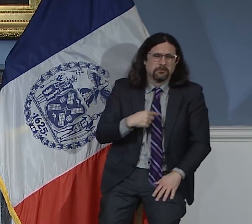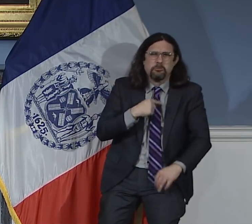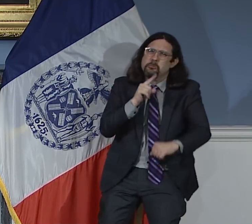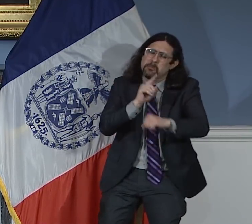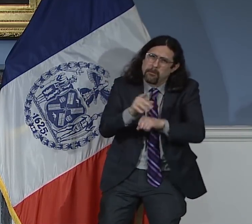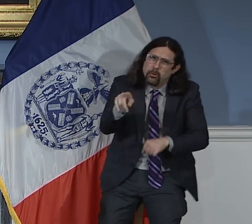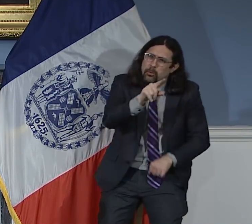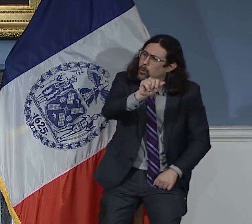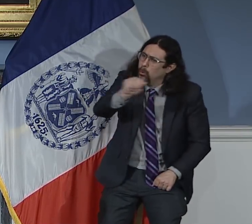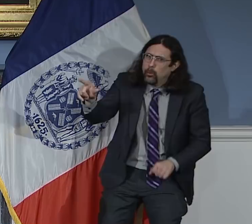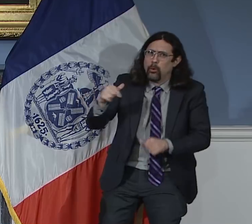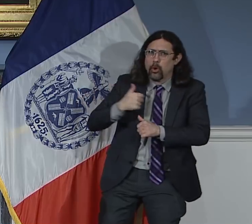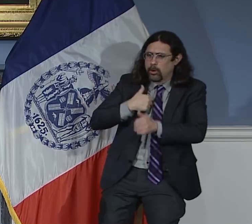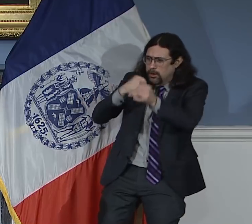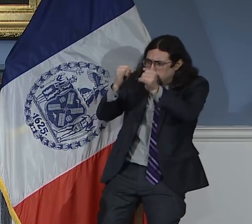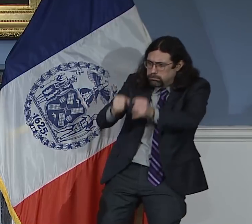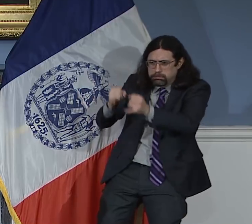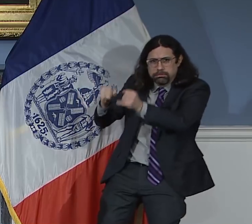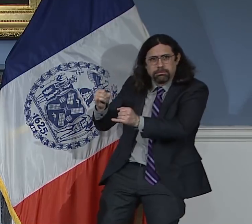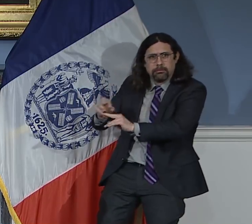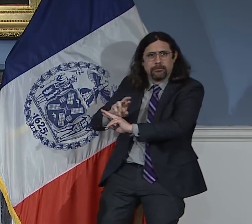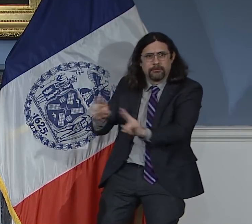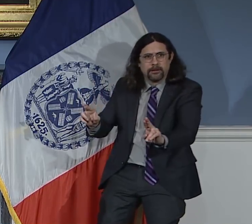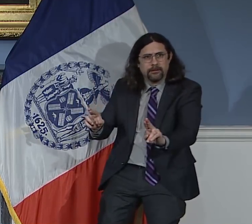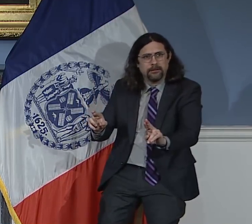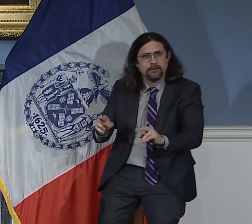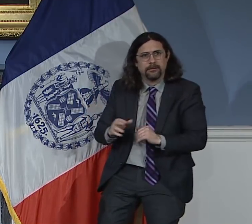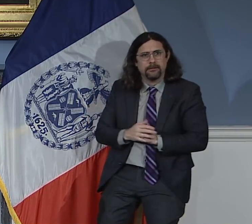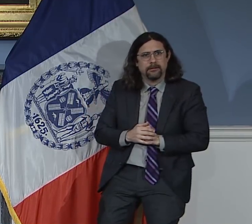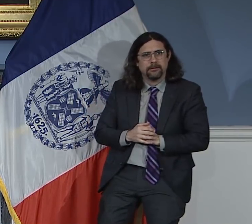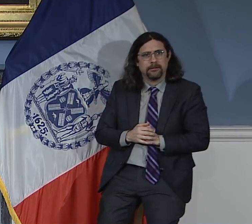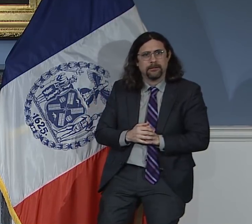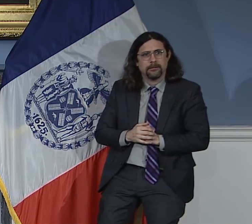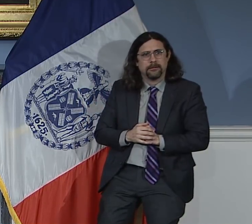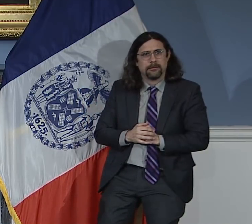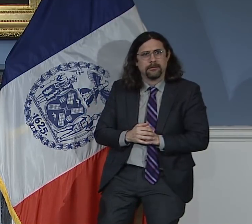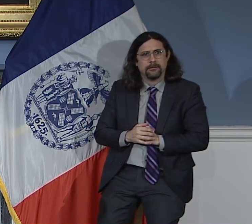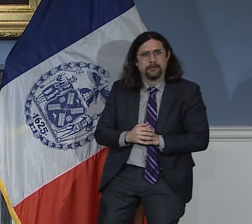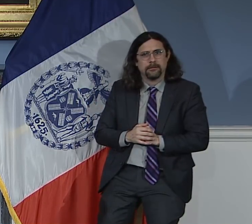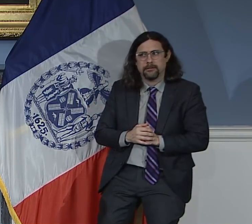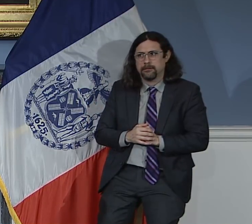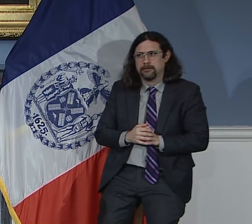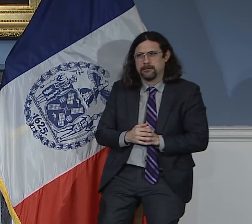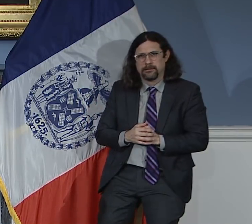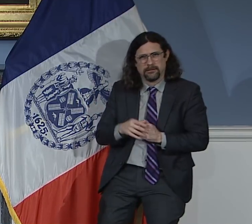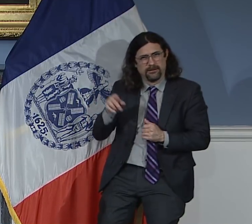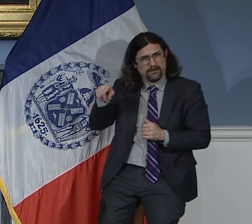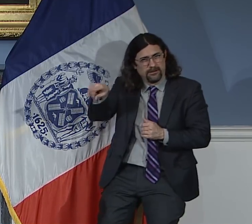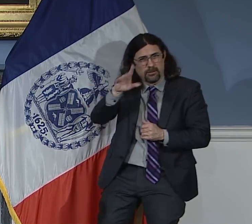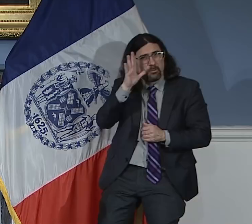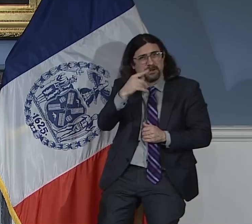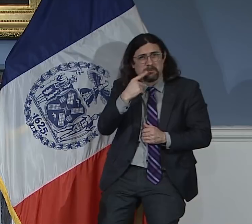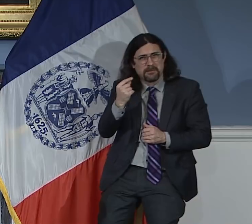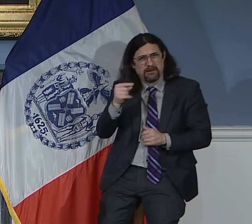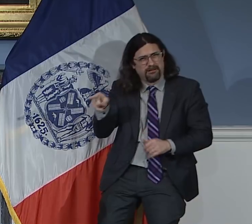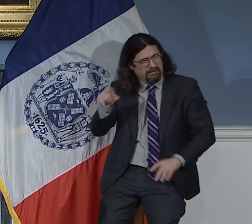DANG RERITGH W.NO I GUANART EEYOU TO A ONE, THAIST